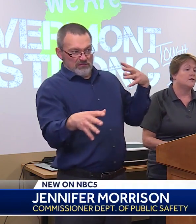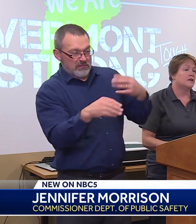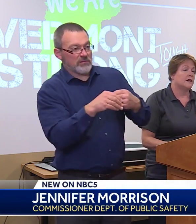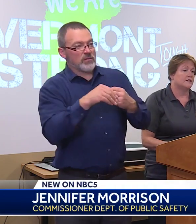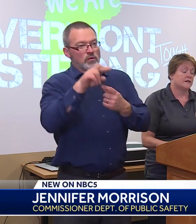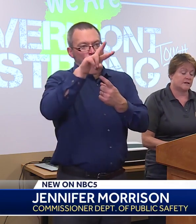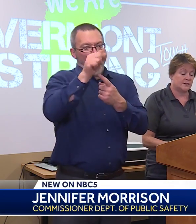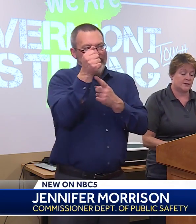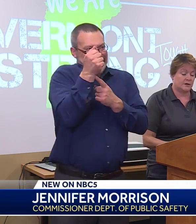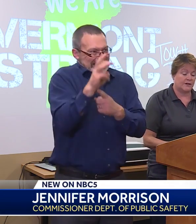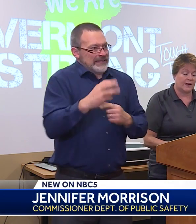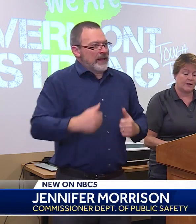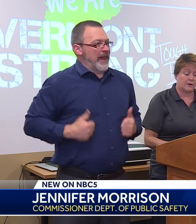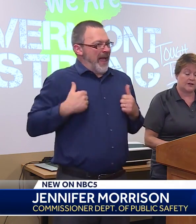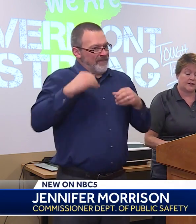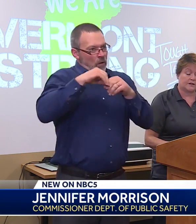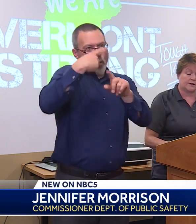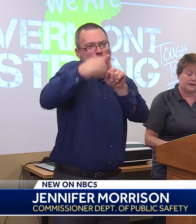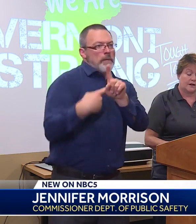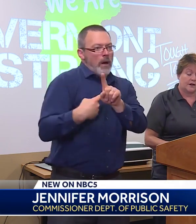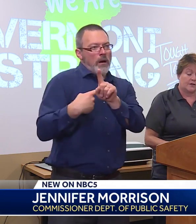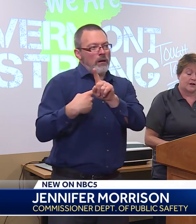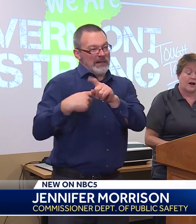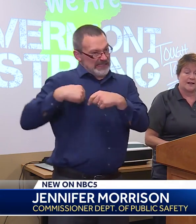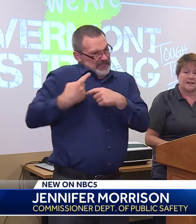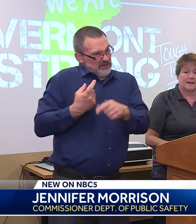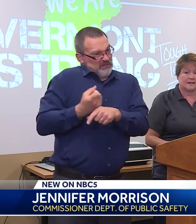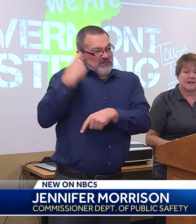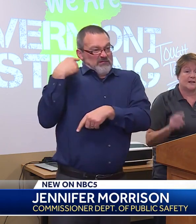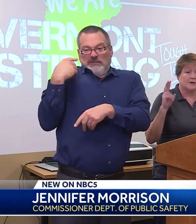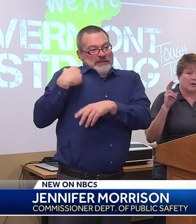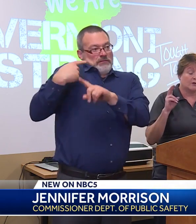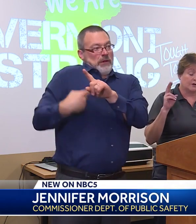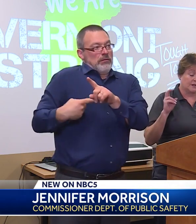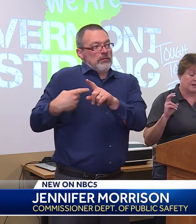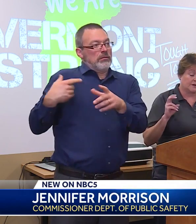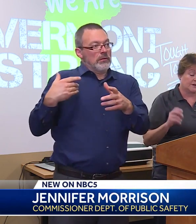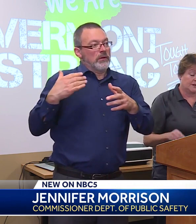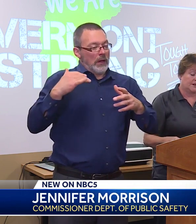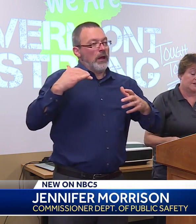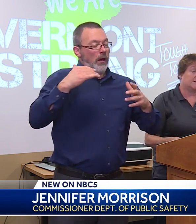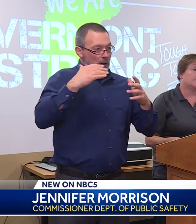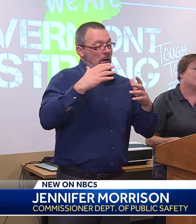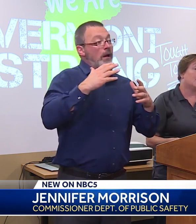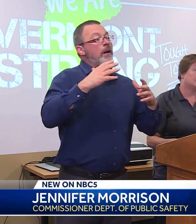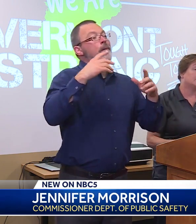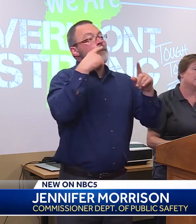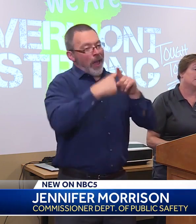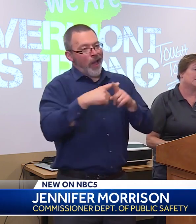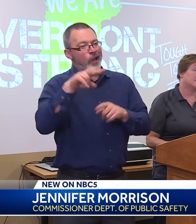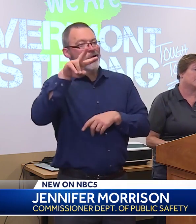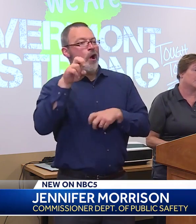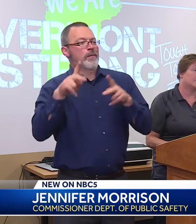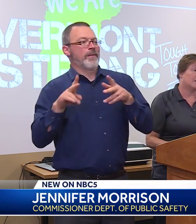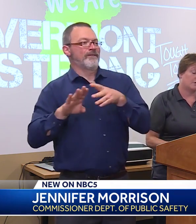11;12;53;08- 11;13;10;07 Jennifer Morrison, Commissioner Dept. of Public Safety <THIS BRINGS THE NUMBERS OF LIVES RESCUED TO 216 IN THE